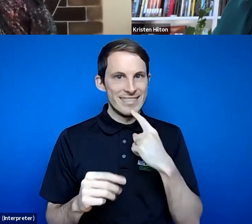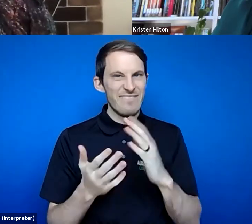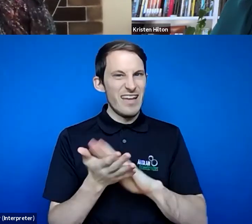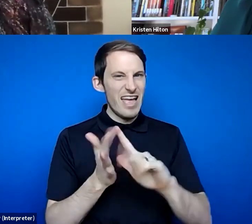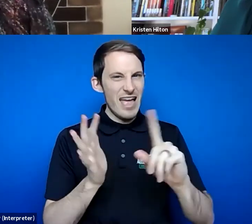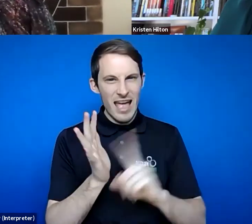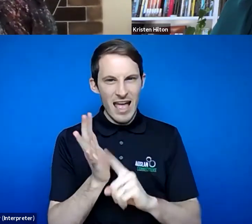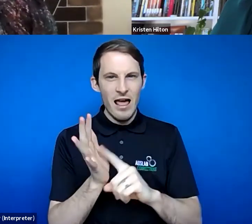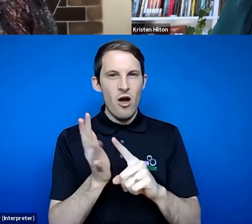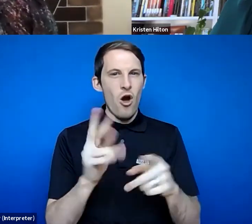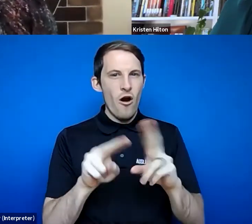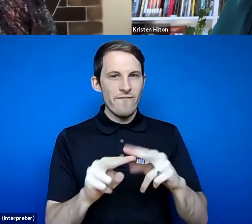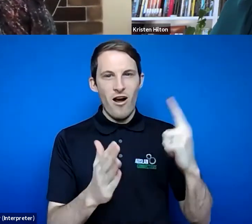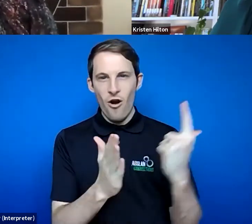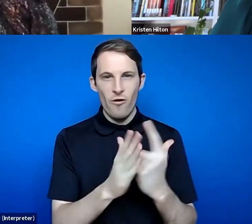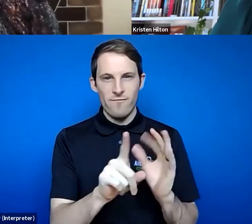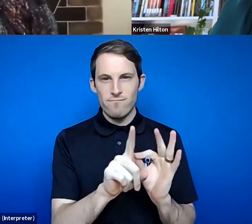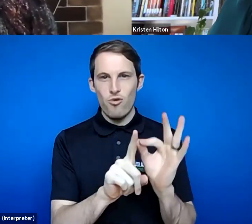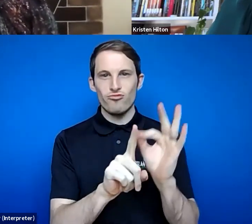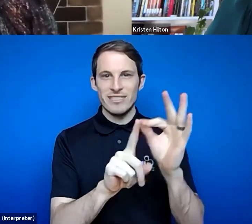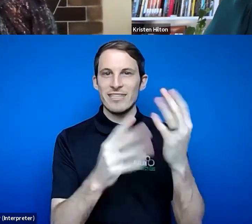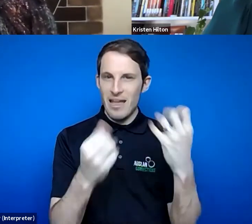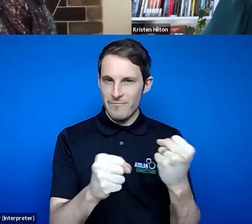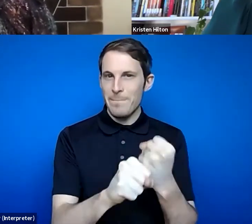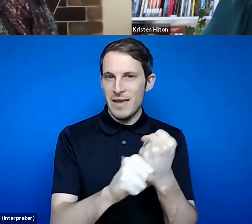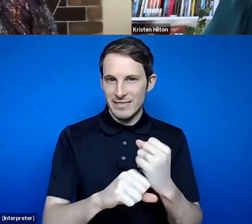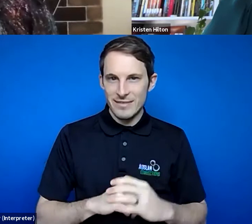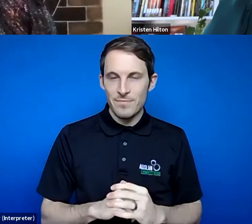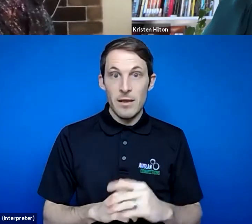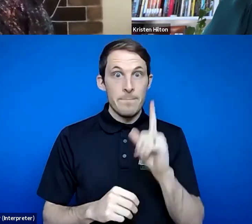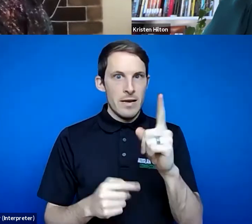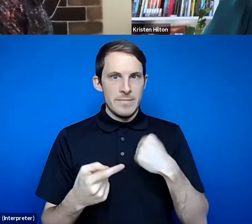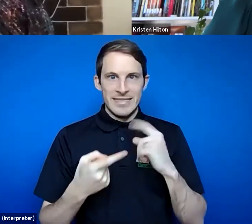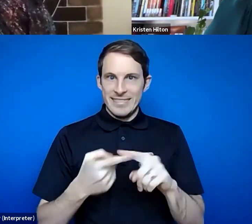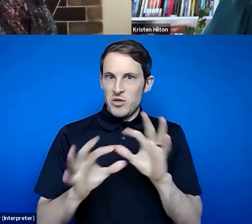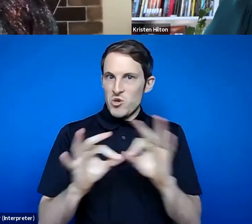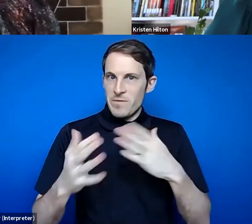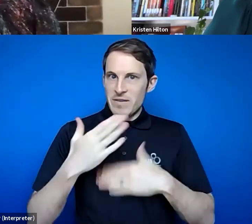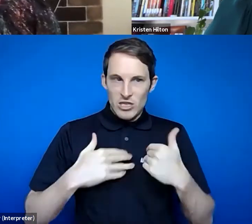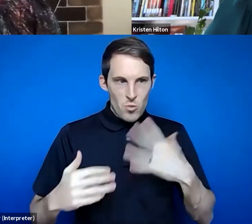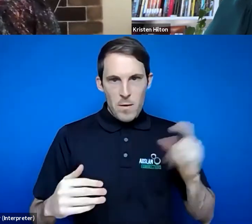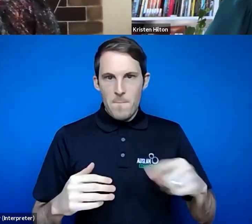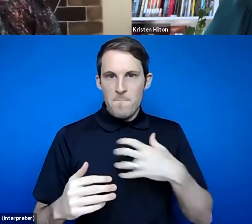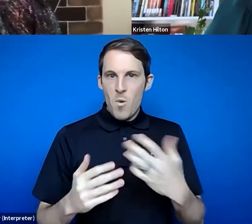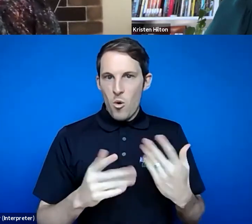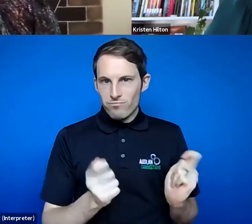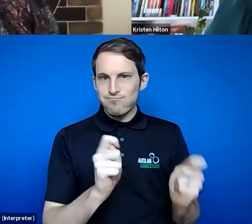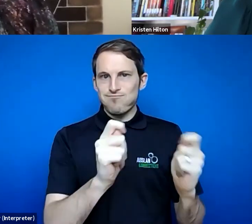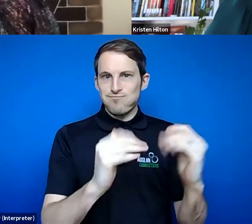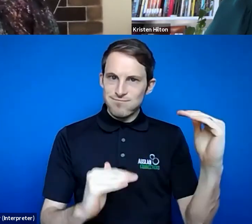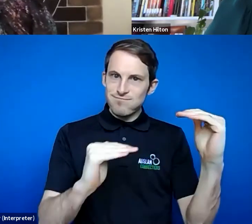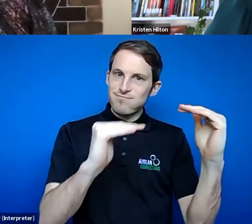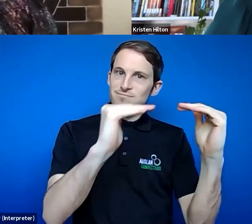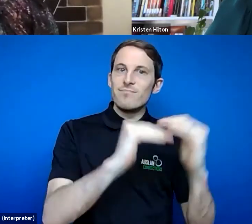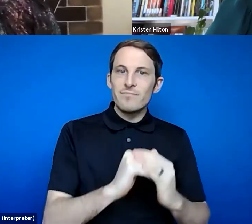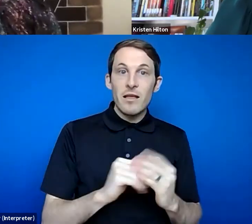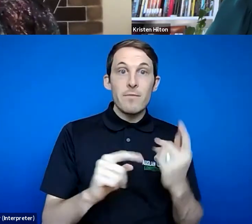seen that across my lifetime but I am impatient for more and I am particularly impatient when